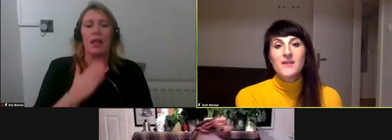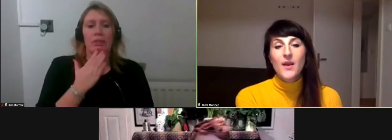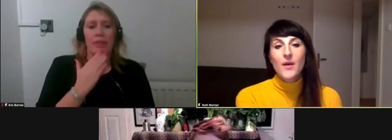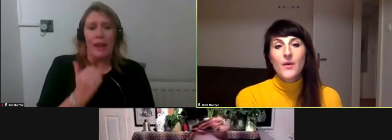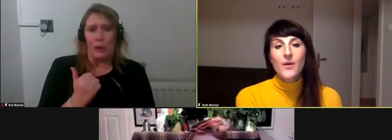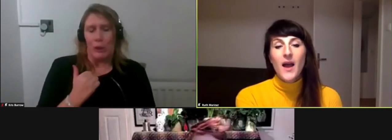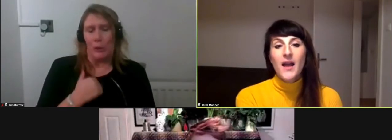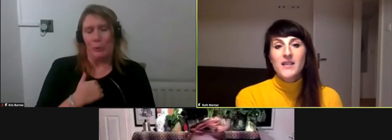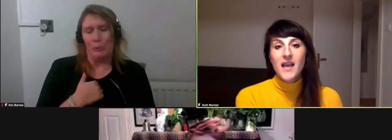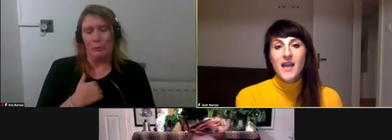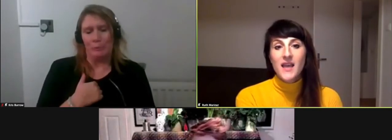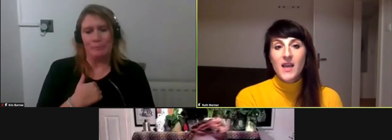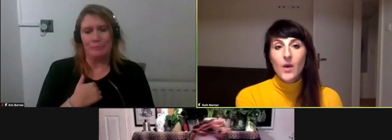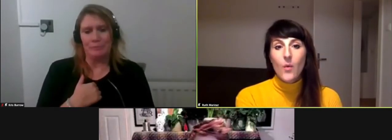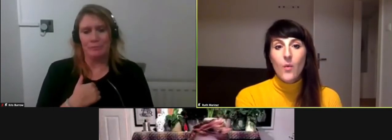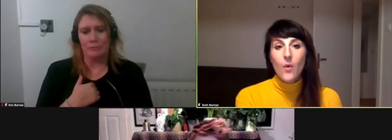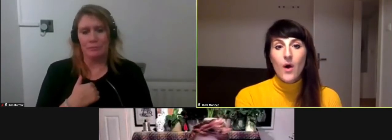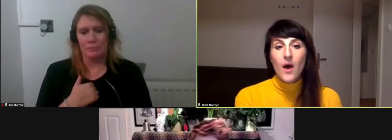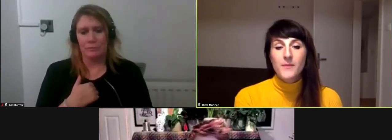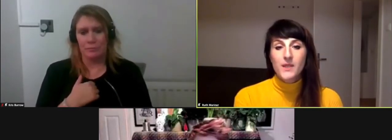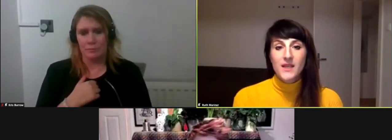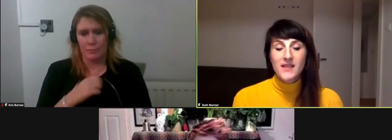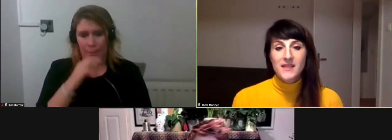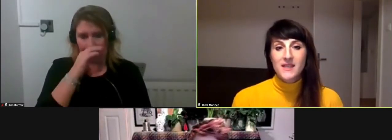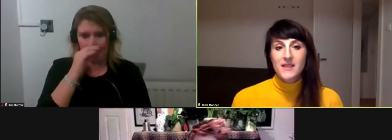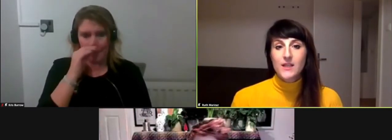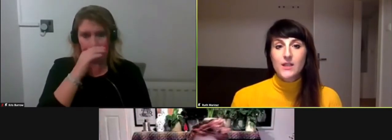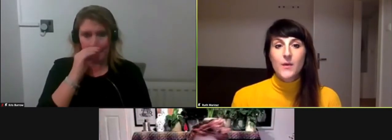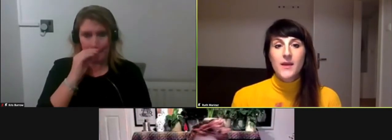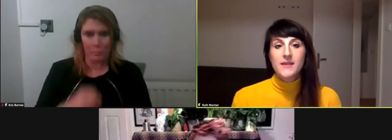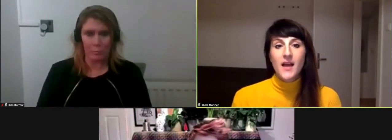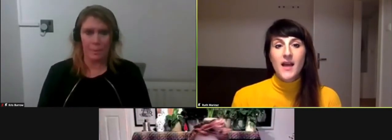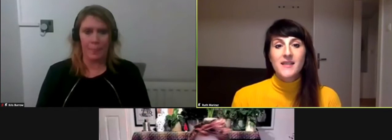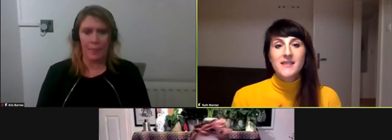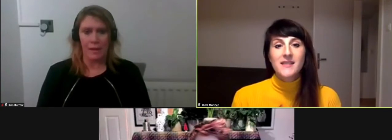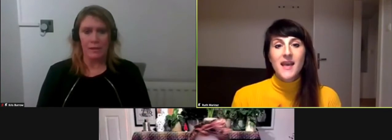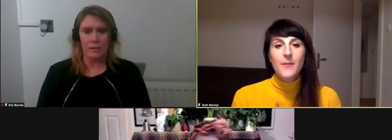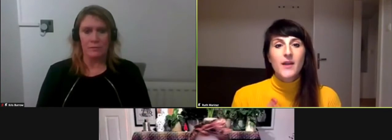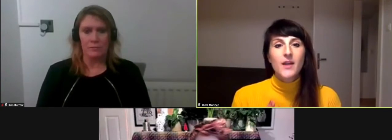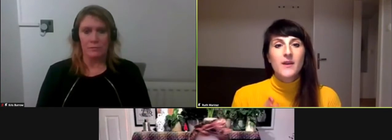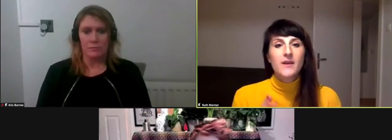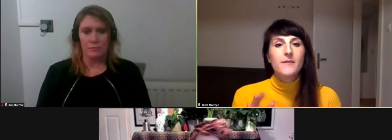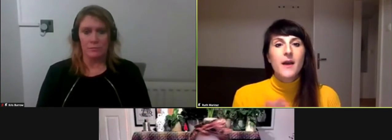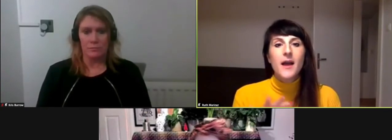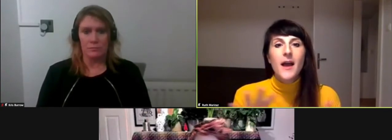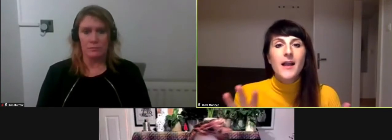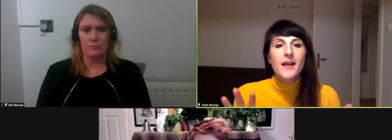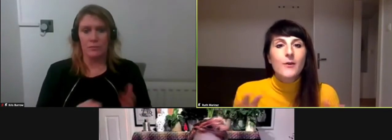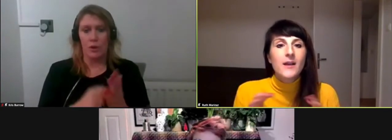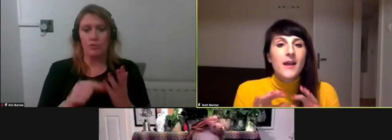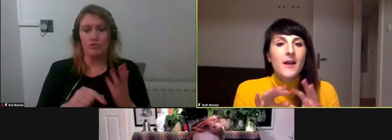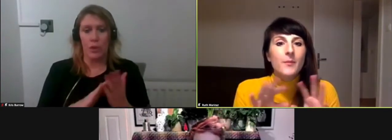actually, I think what I'm just going to do is skip, I know we have, we have in our